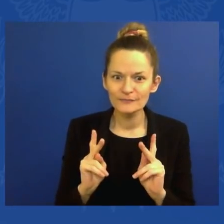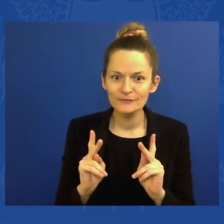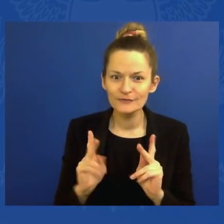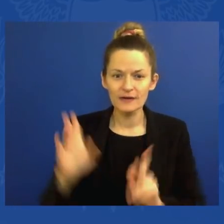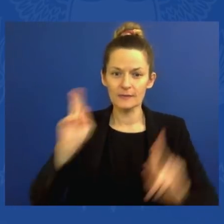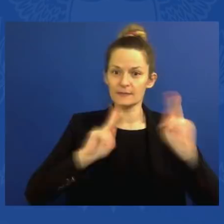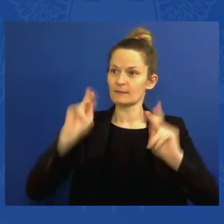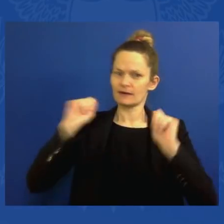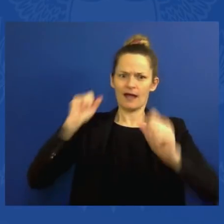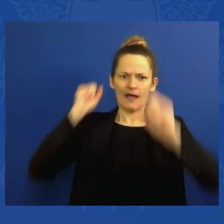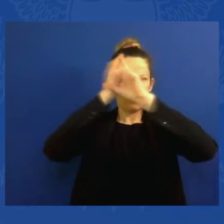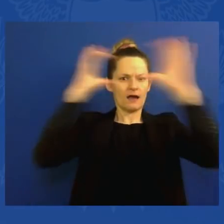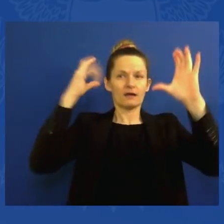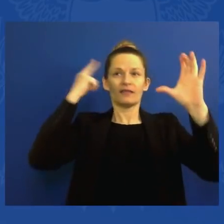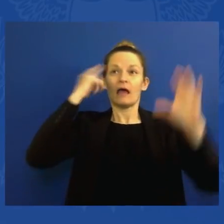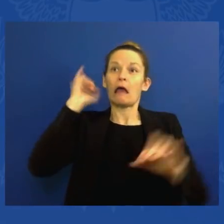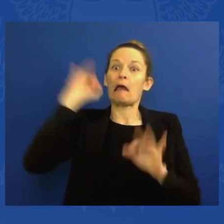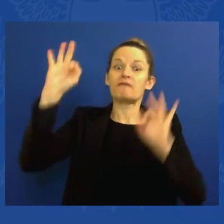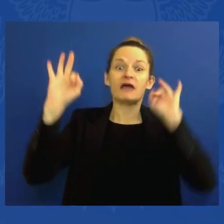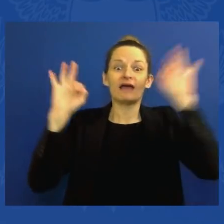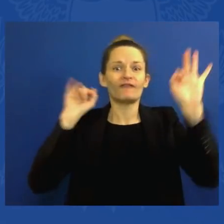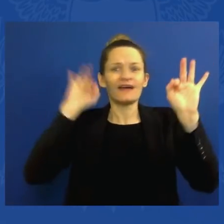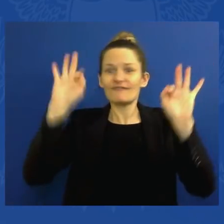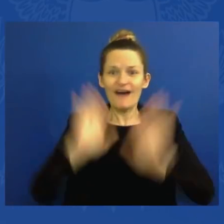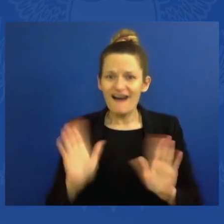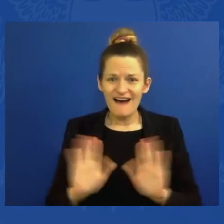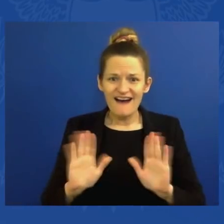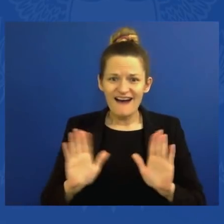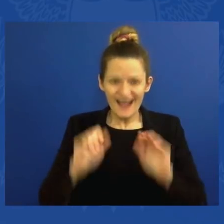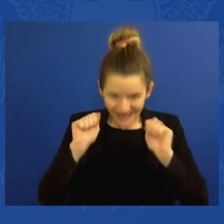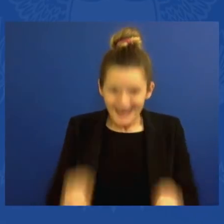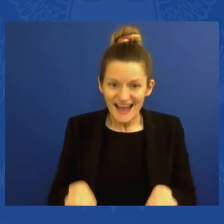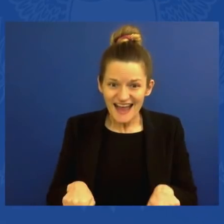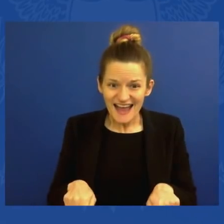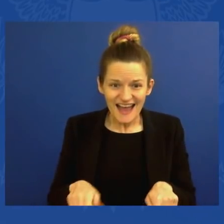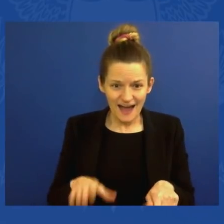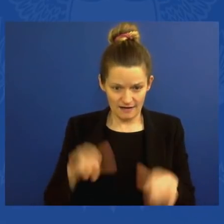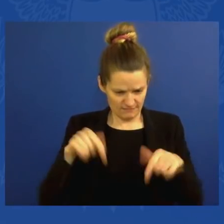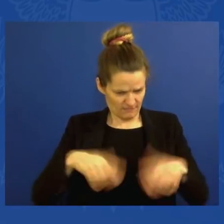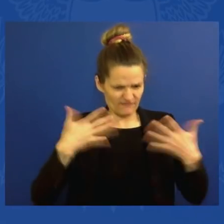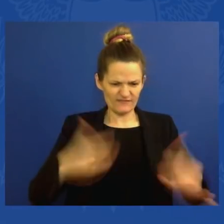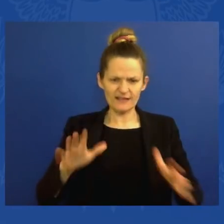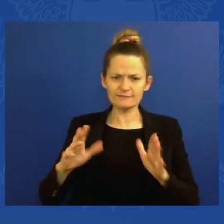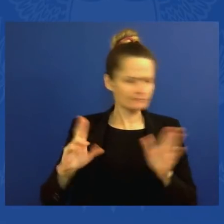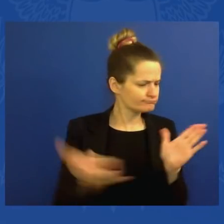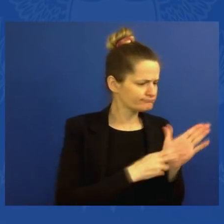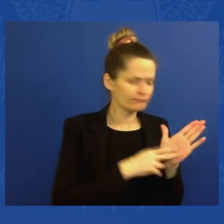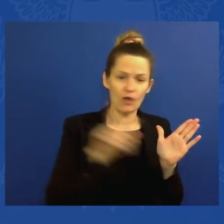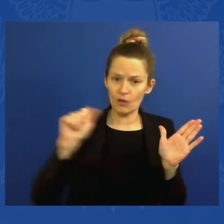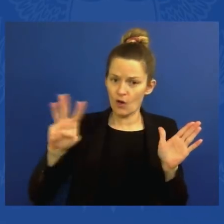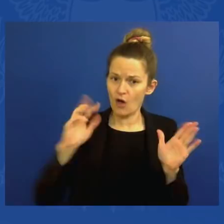as the president said in his State of the Union address earlier this week, We are done talking about infrastructure weeks now.